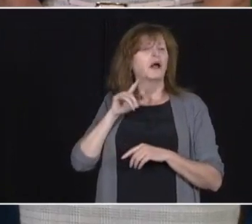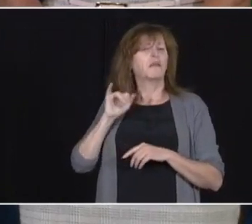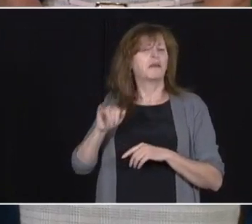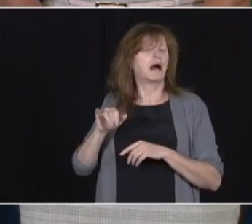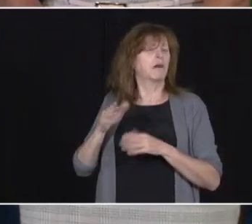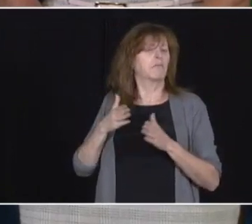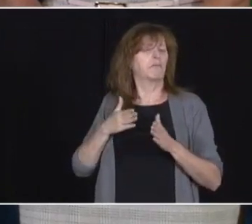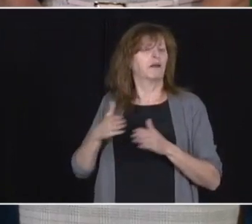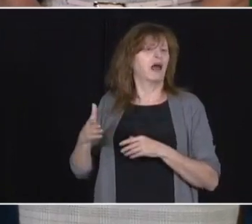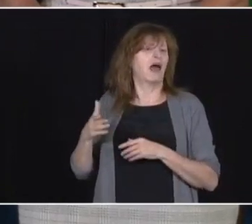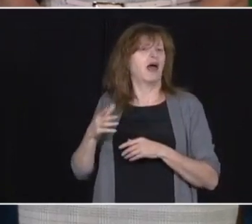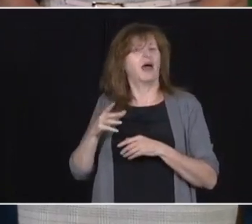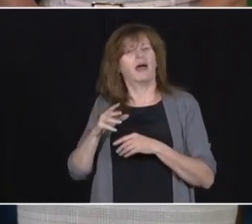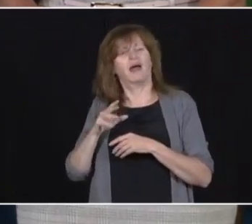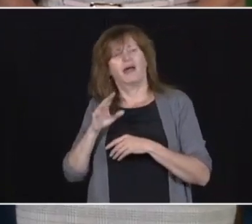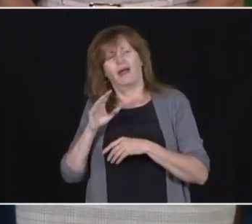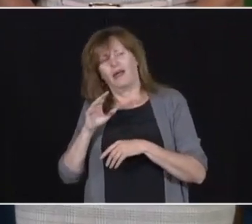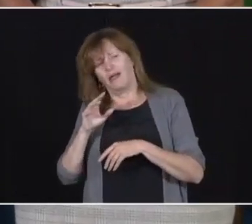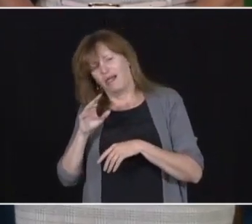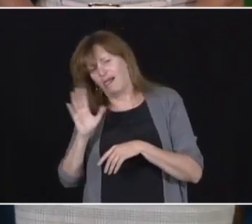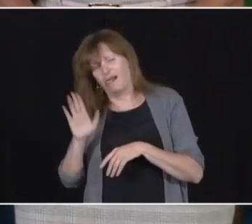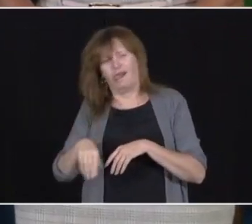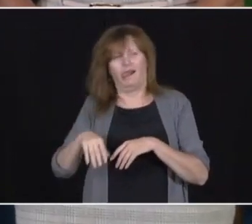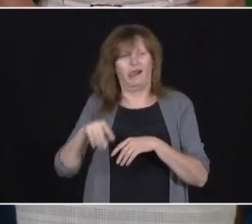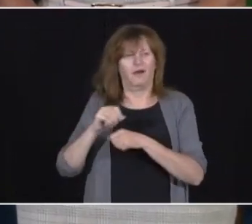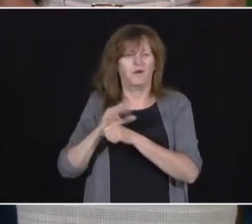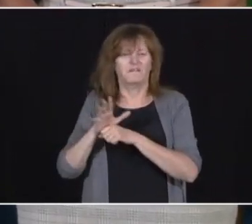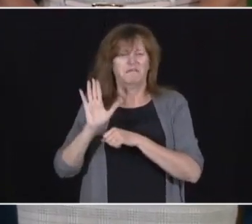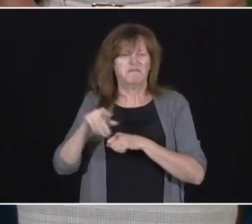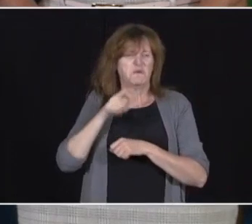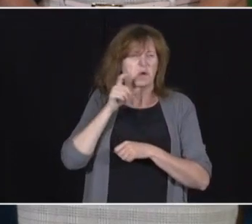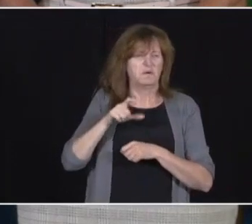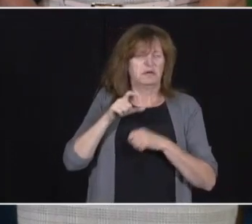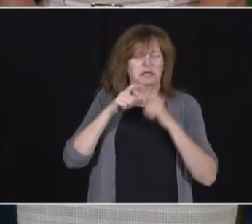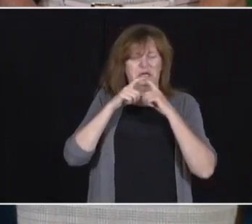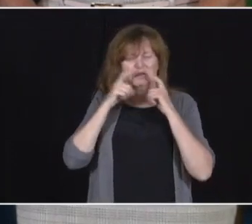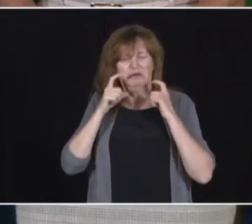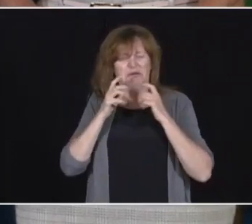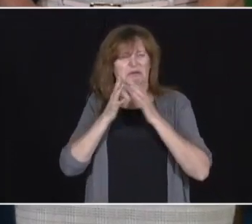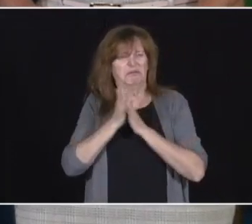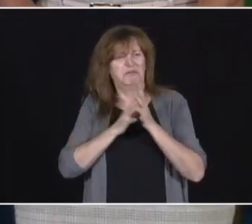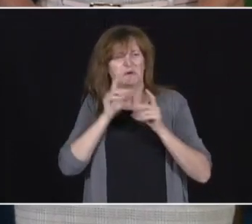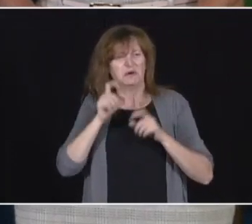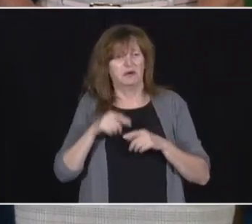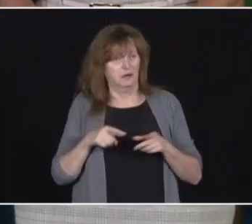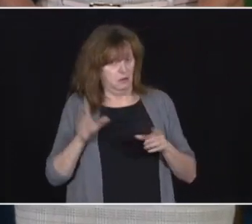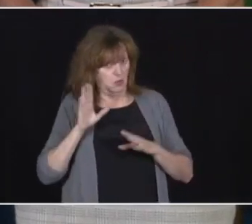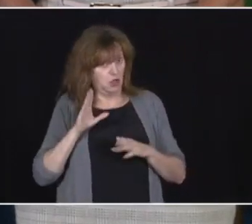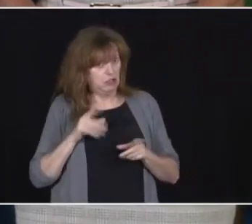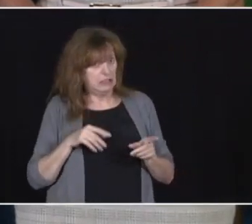and not taking it seriously and discouraging their employees to wear PPE. Are you worried about that sort of thing spreading?